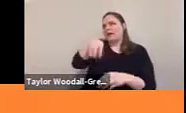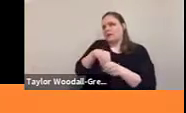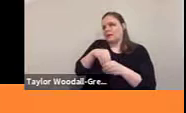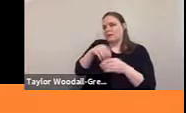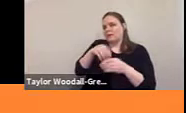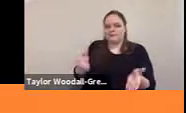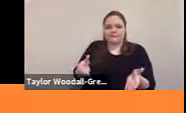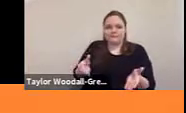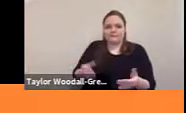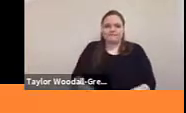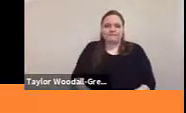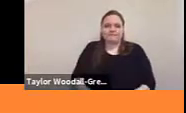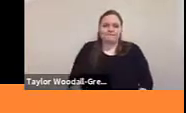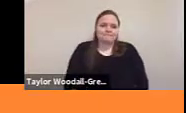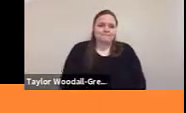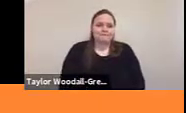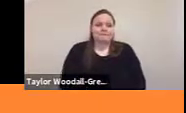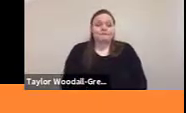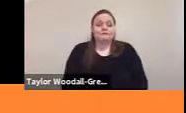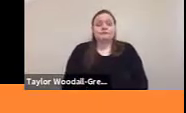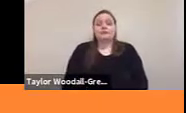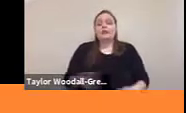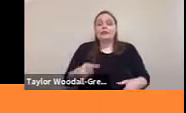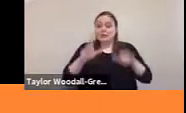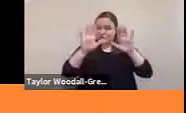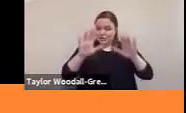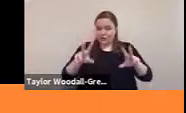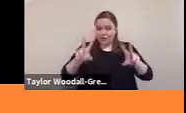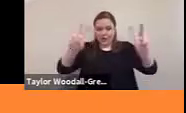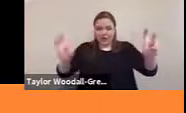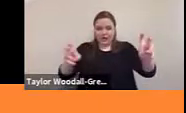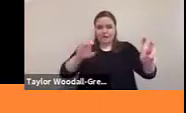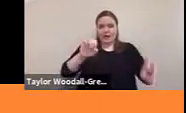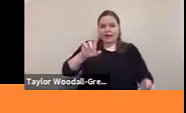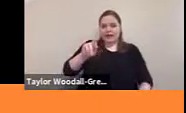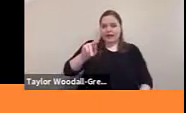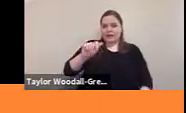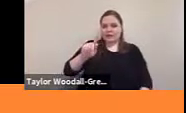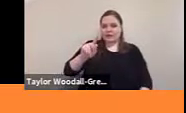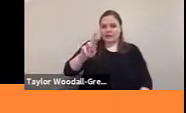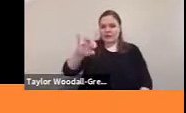There's a great saying by Ekaterina Walter, "If we do not intentionally include,